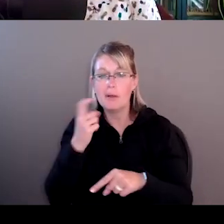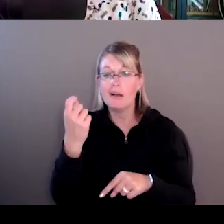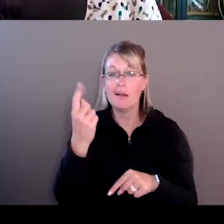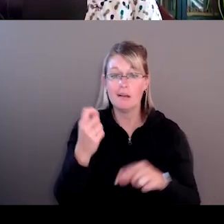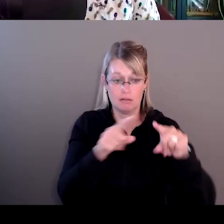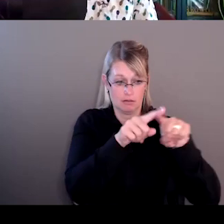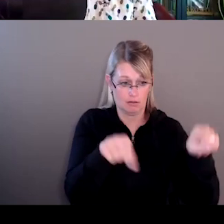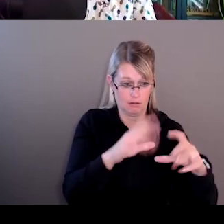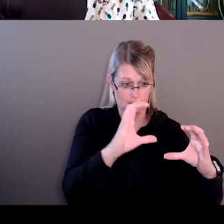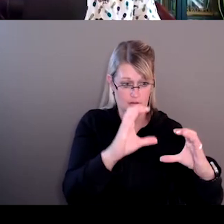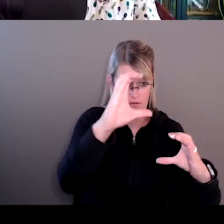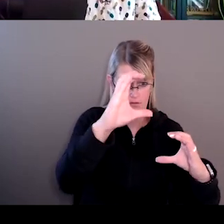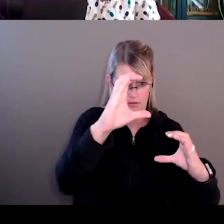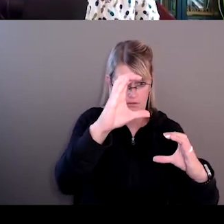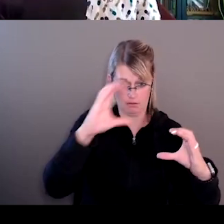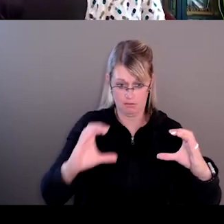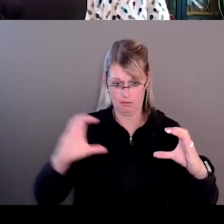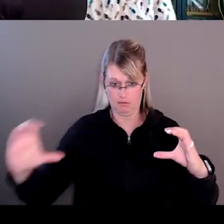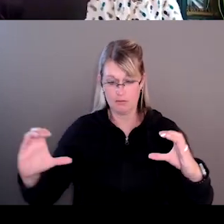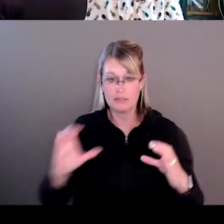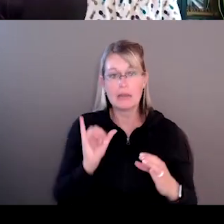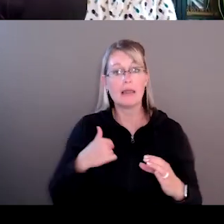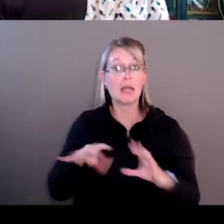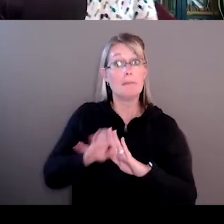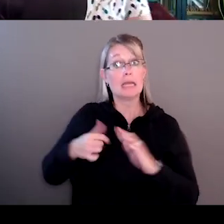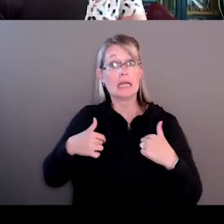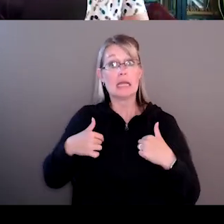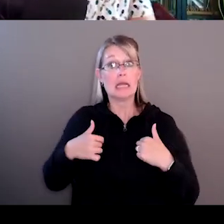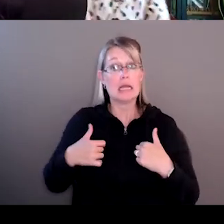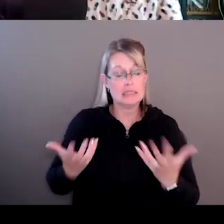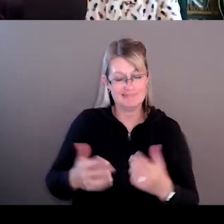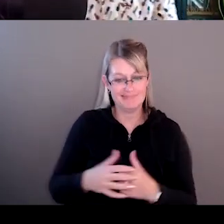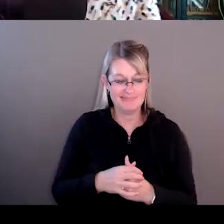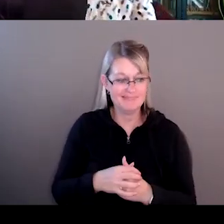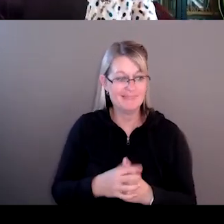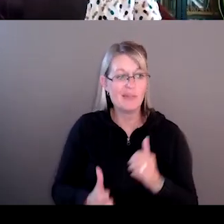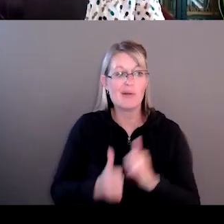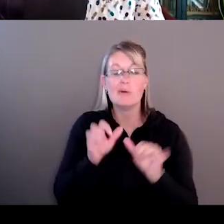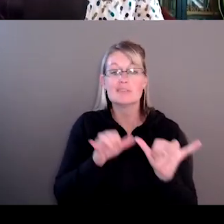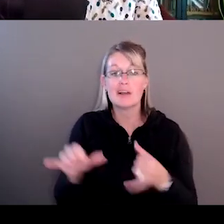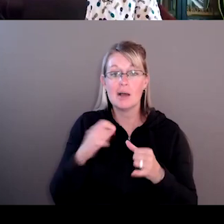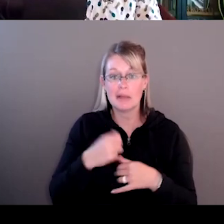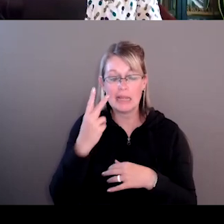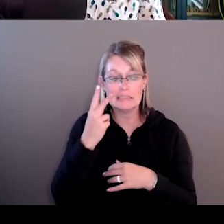almost like it is shouting "pick me, pick me!" Now the most common way I have seen authors